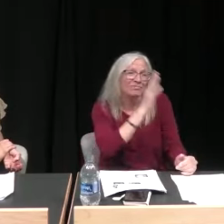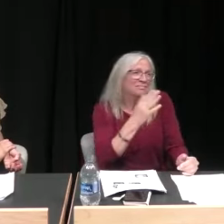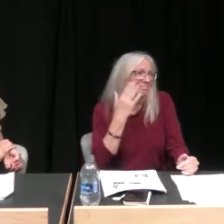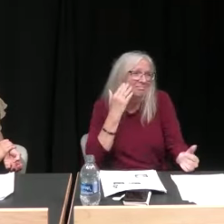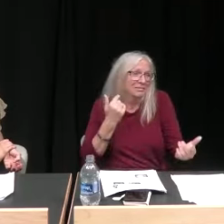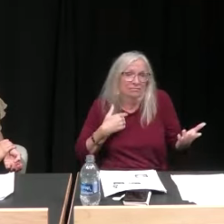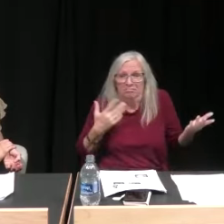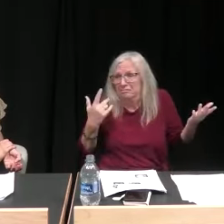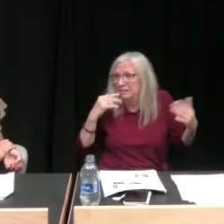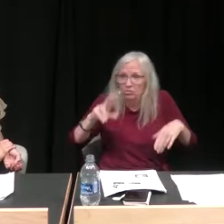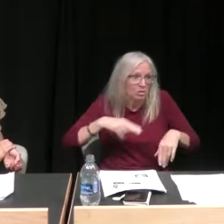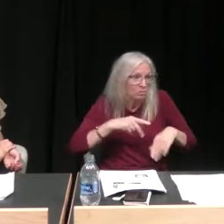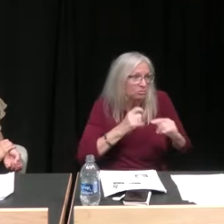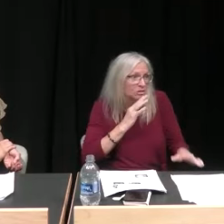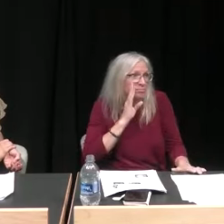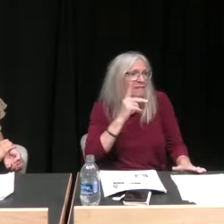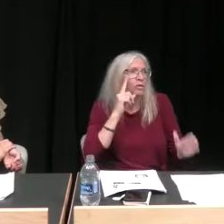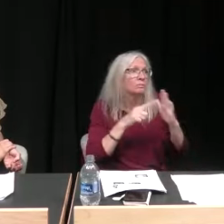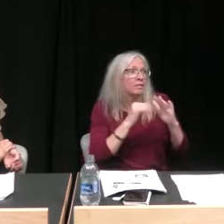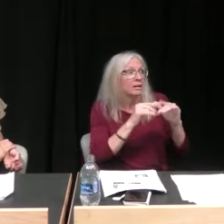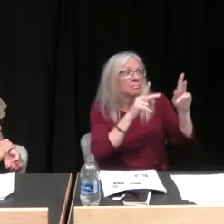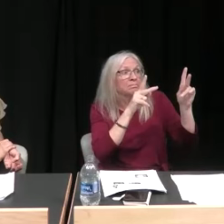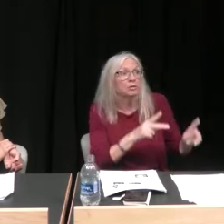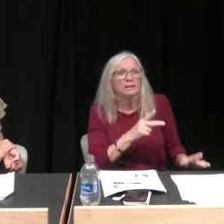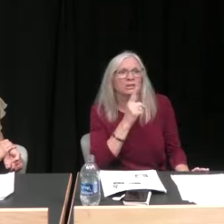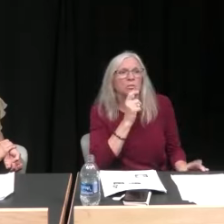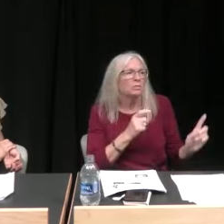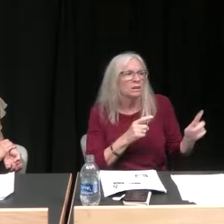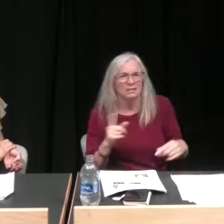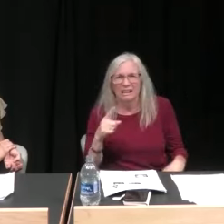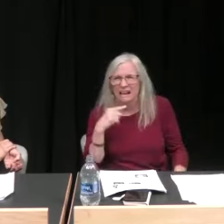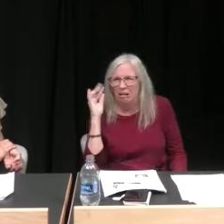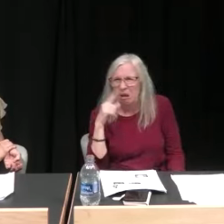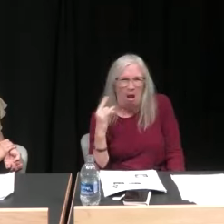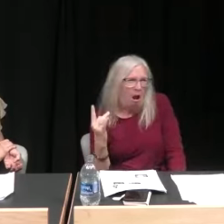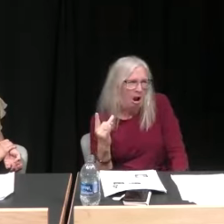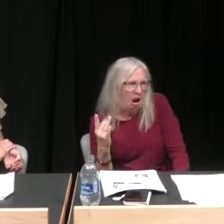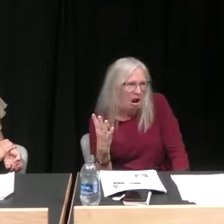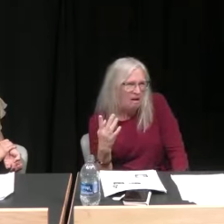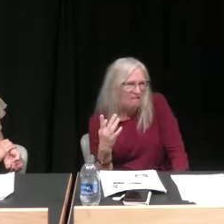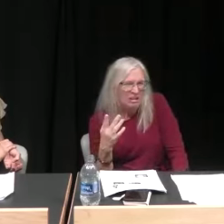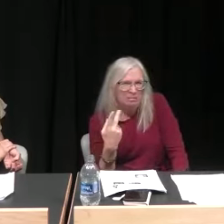and we're often very blunt like it's normal we'll speak our mind you know if someone's you know if